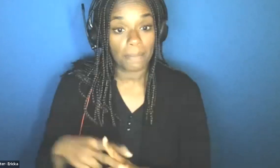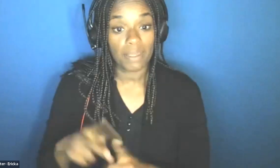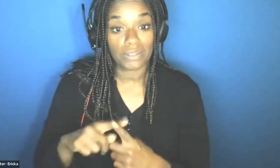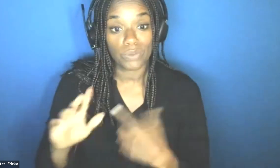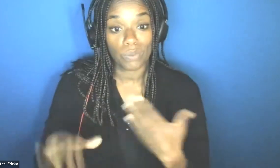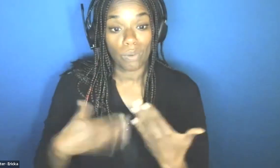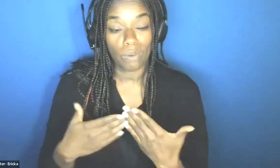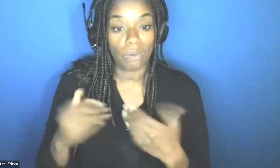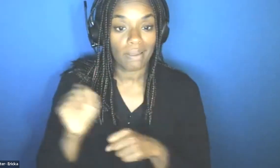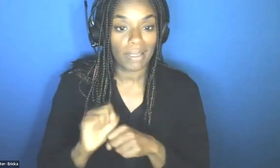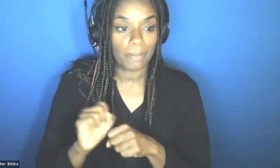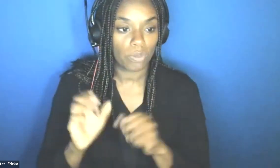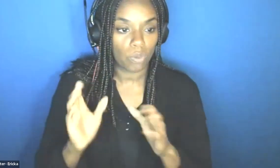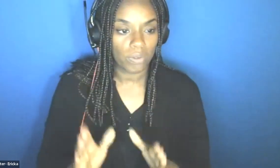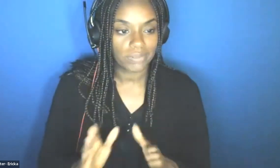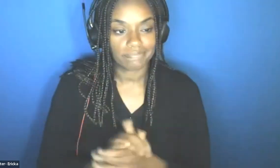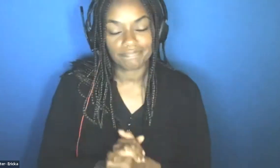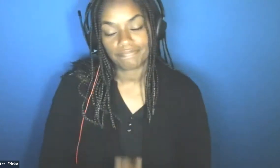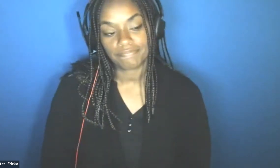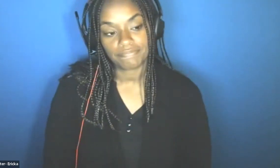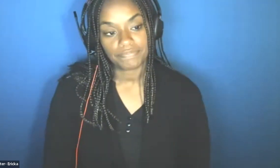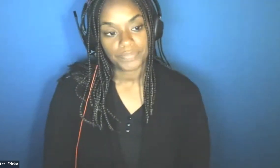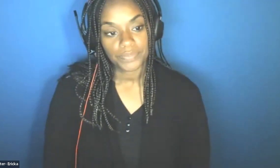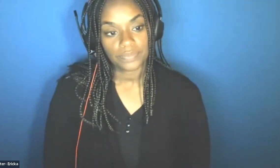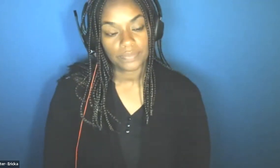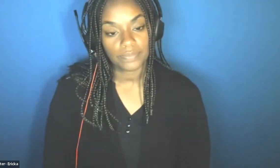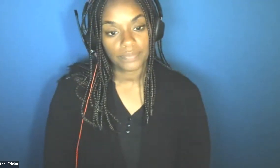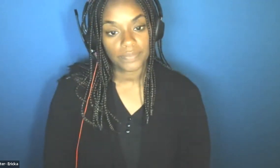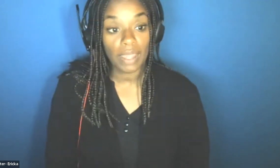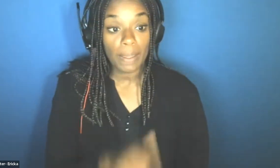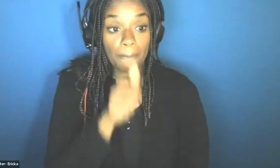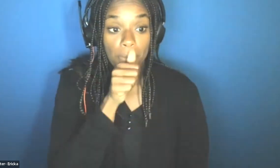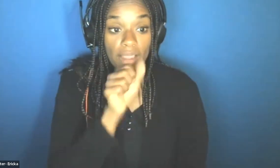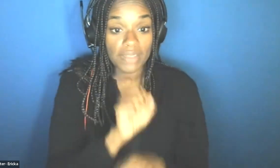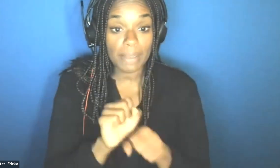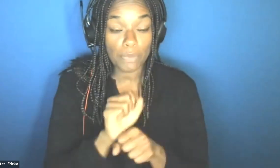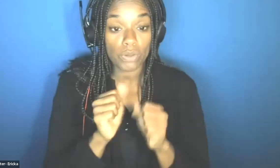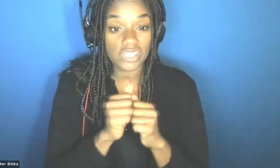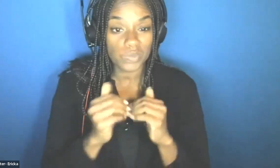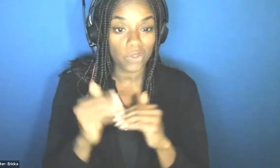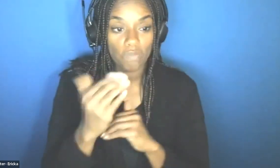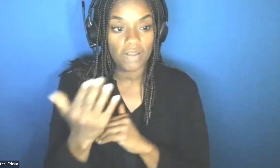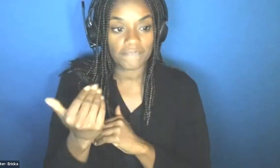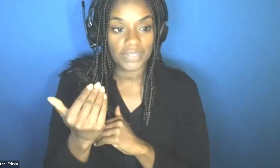So let's turn our attention to title I, the employment protections. So does the ADA apply to all employers?